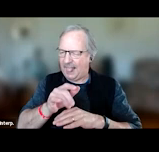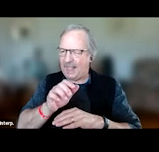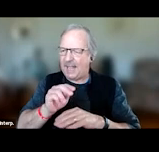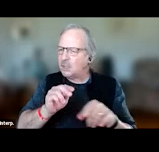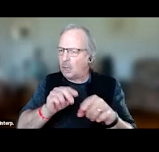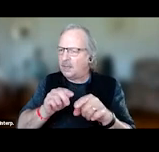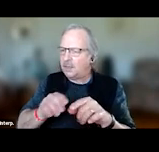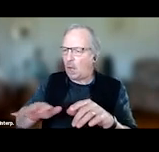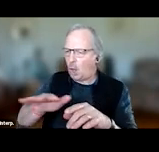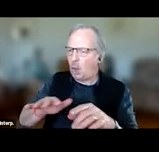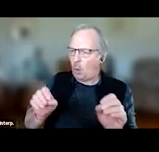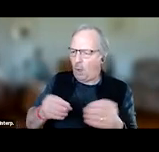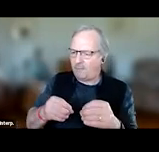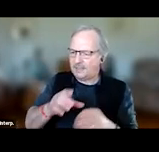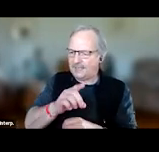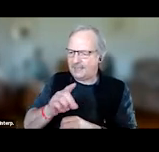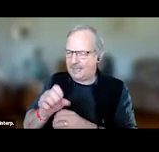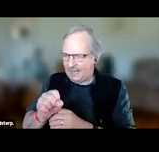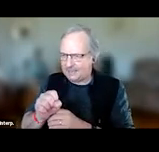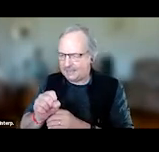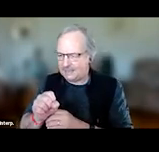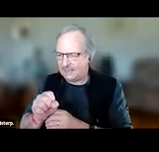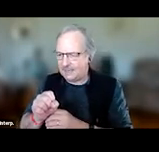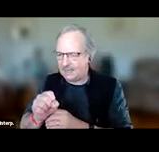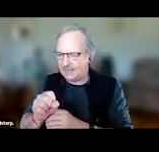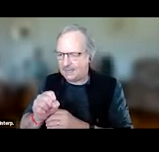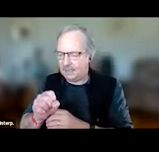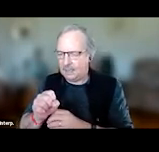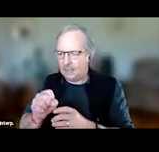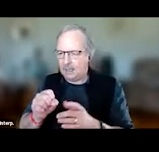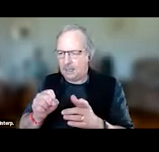And at DDS we're able to outline a specific process